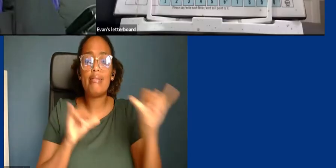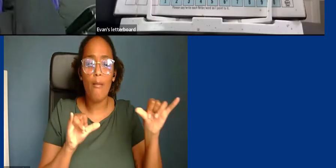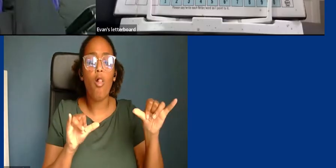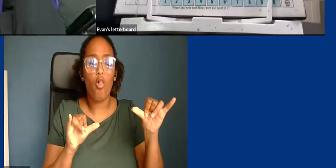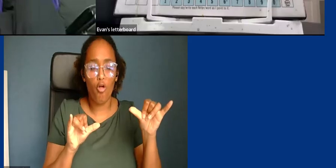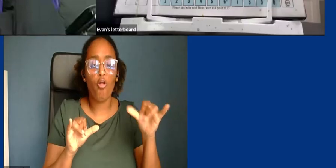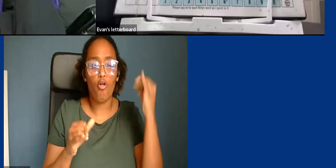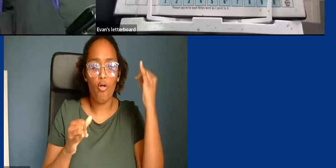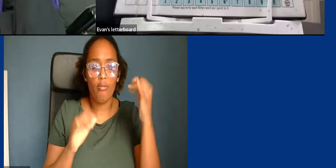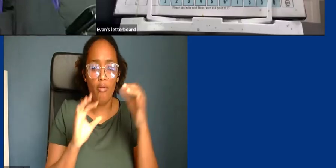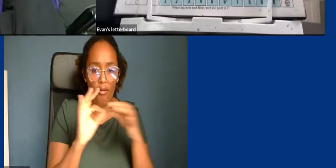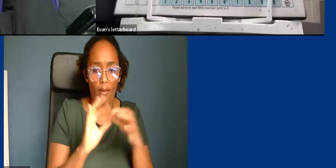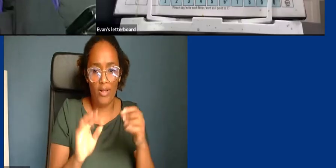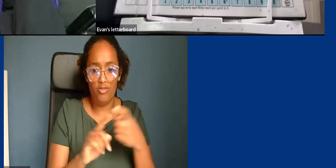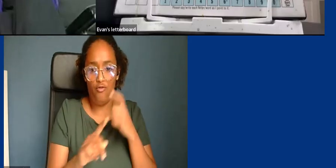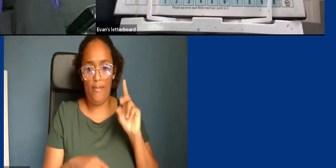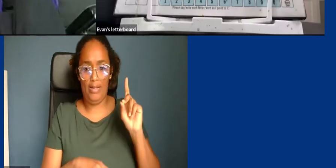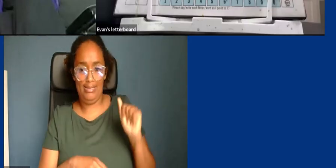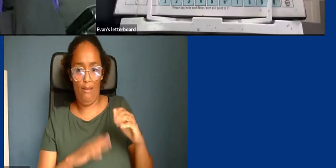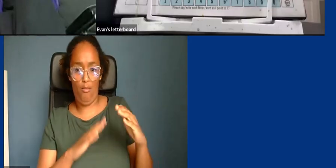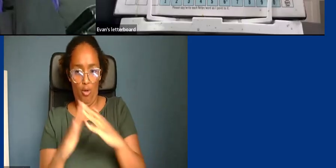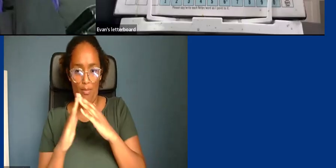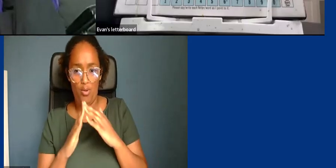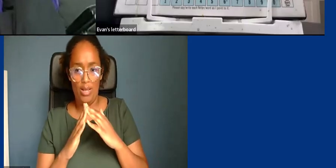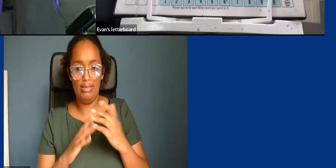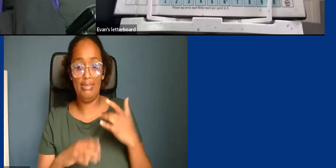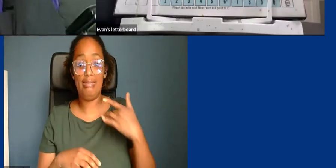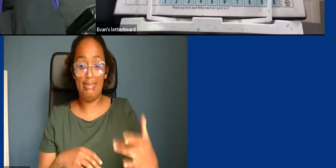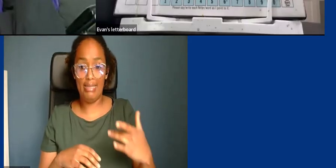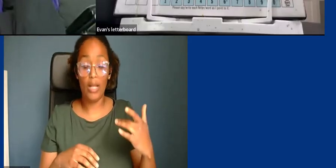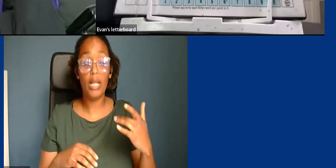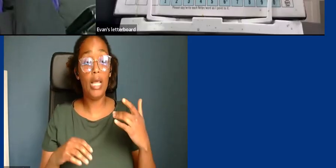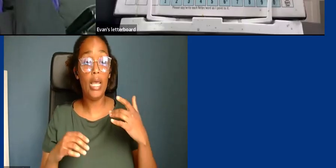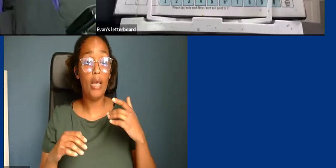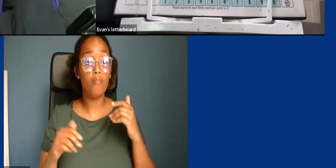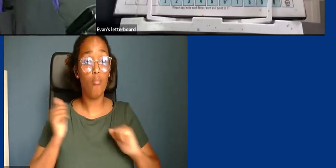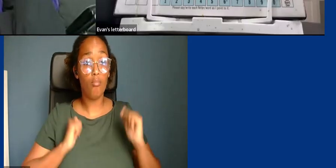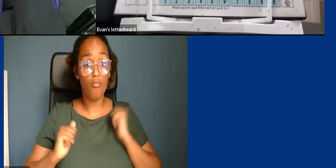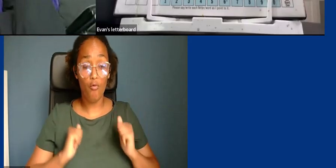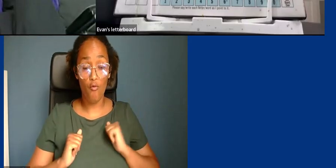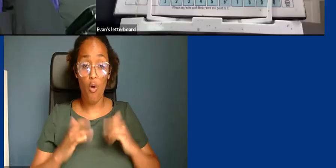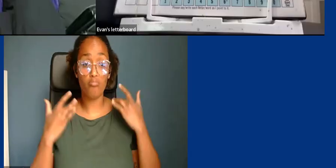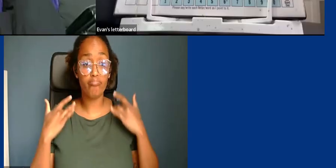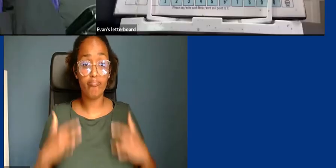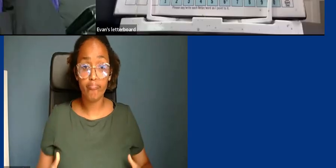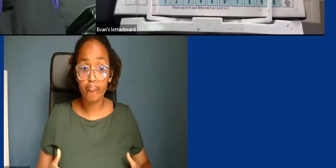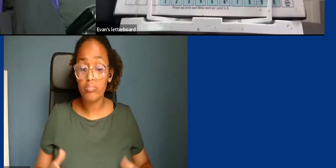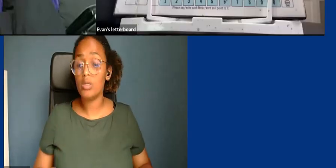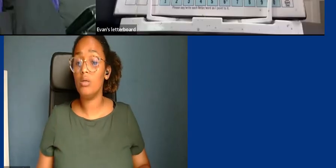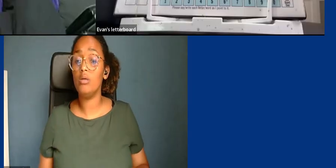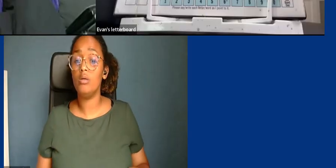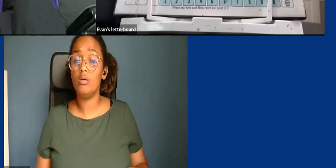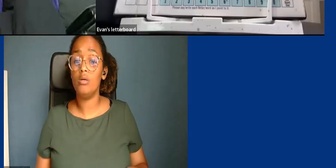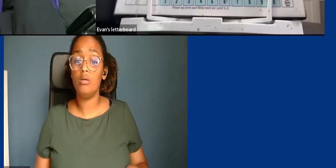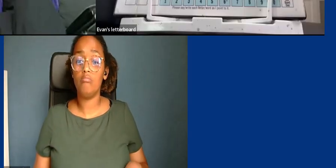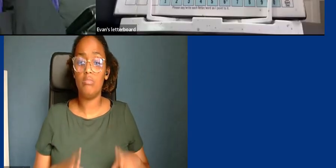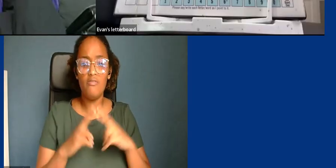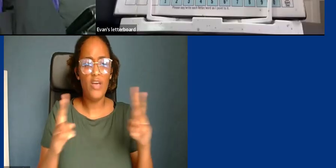The disabled community is uncomfortable with his art because, according to Bob, the quote, the disabled